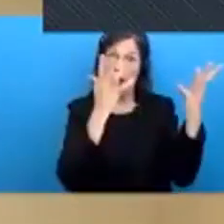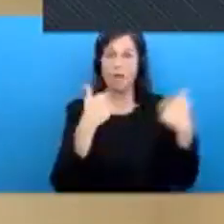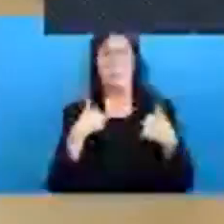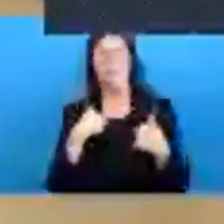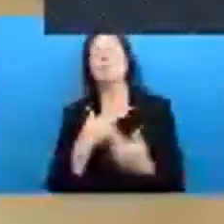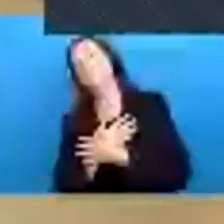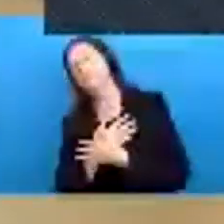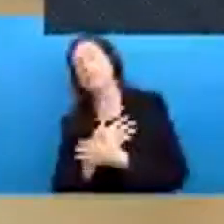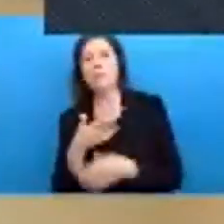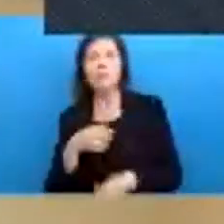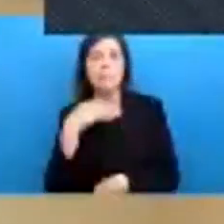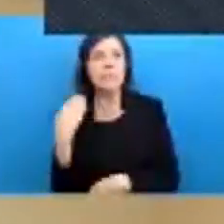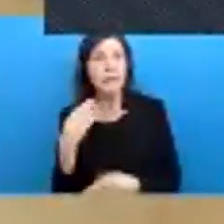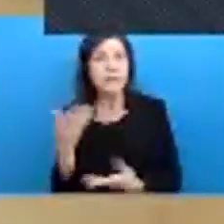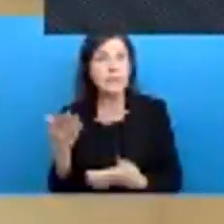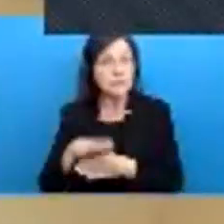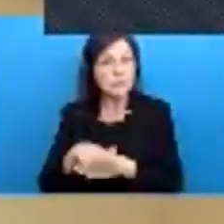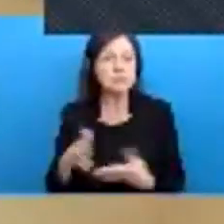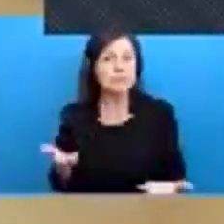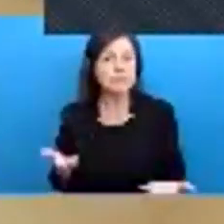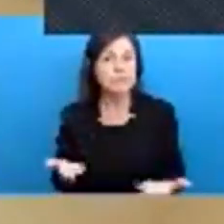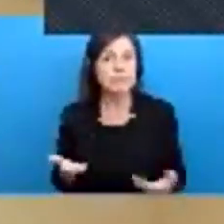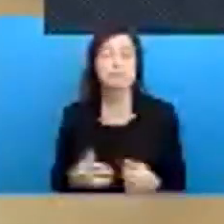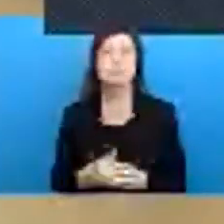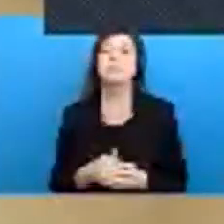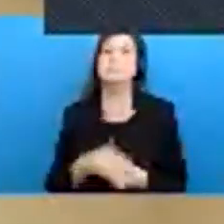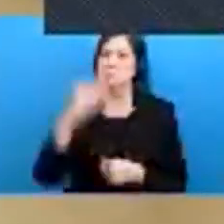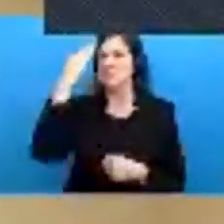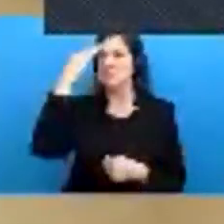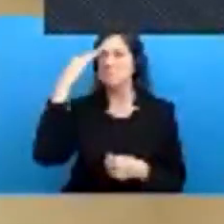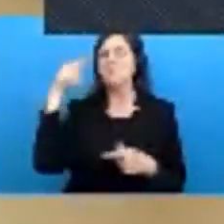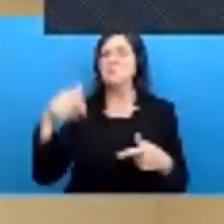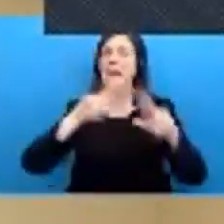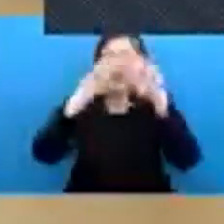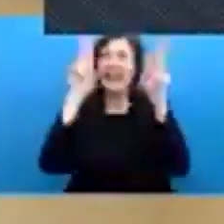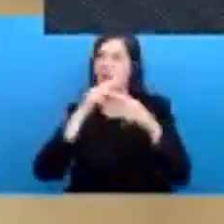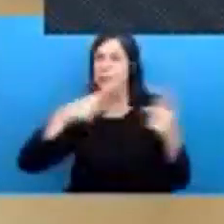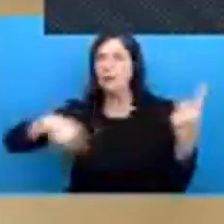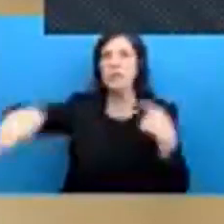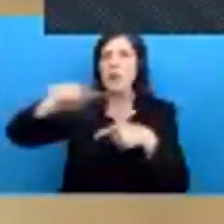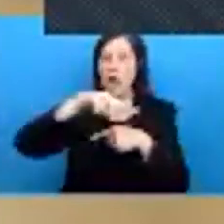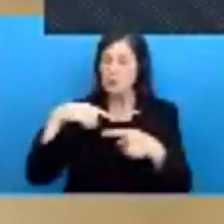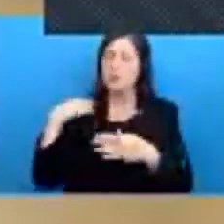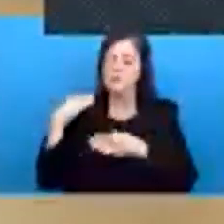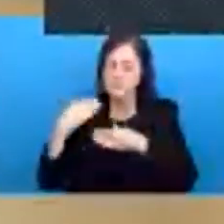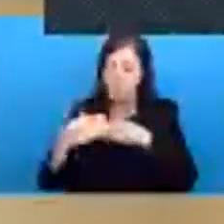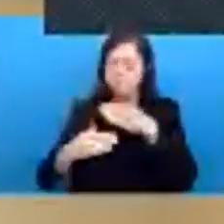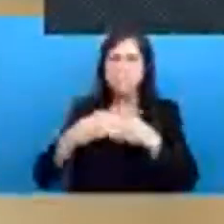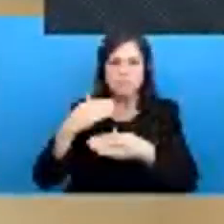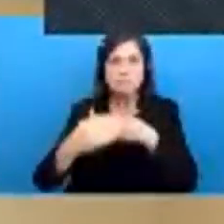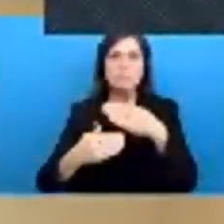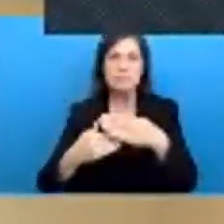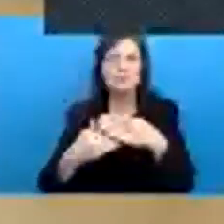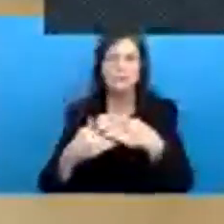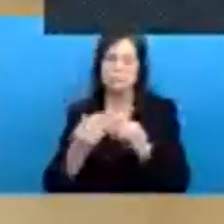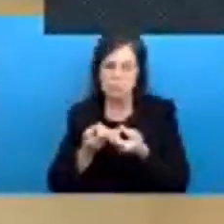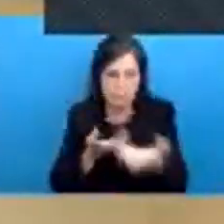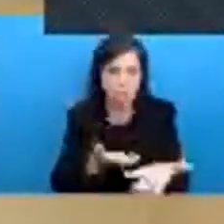quality education. Available in sign language is vital to the growth and development of the deaf individual and critical to